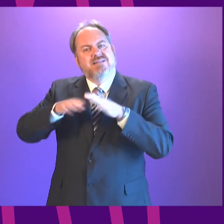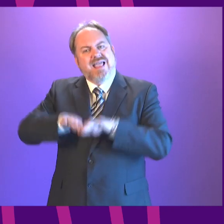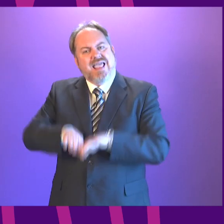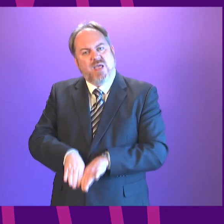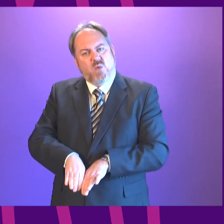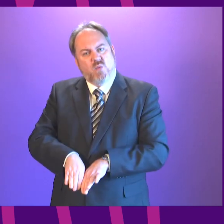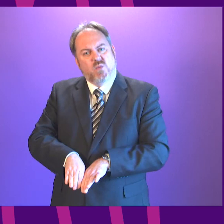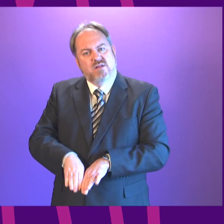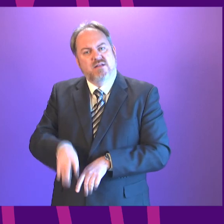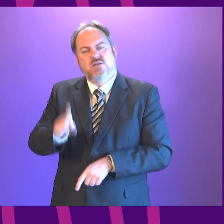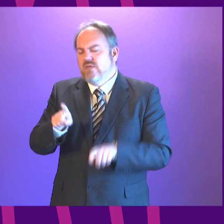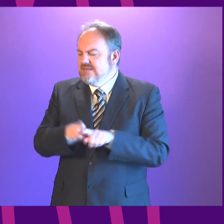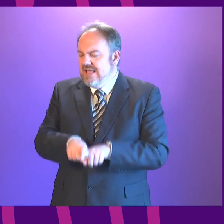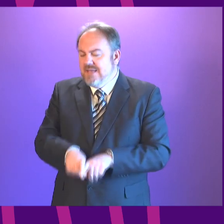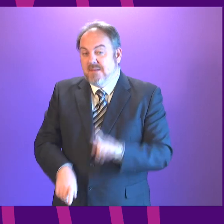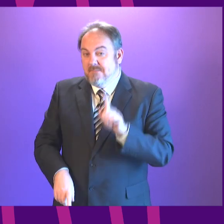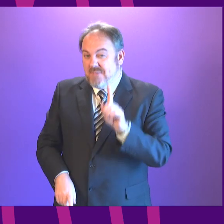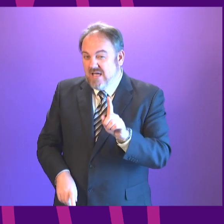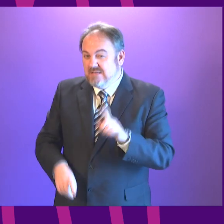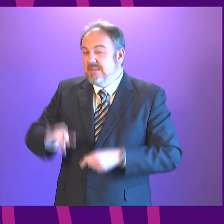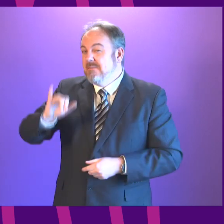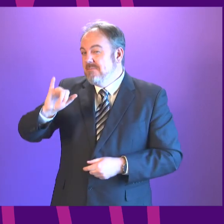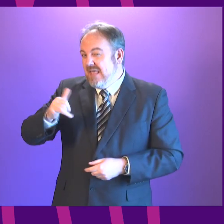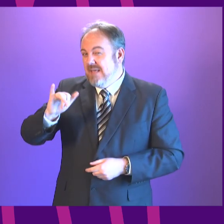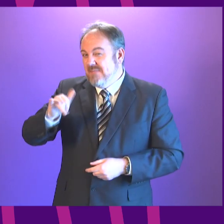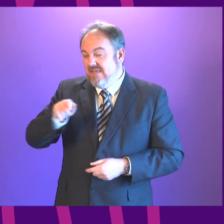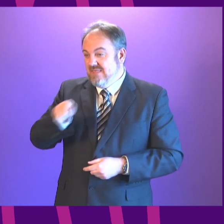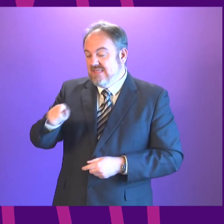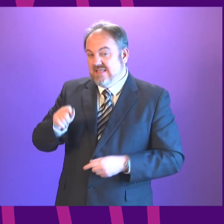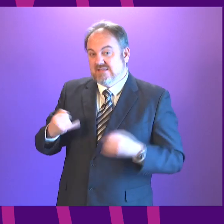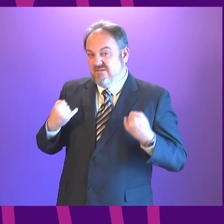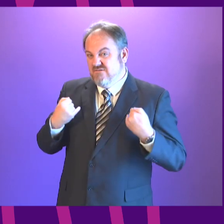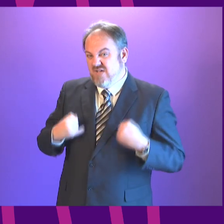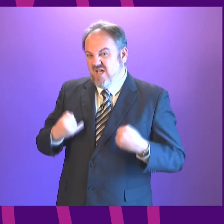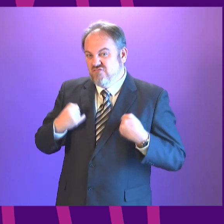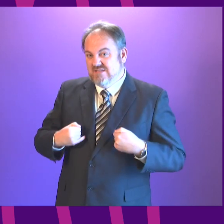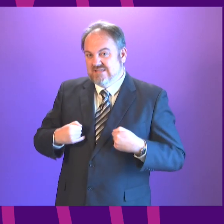However, it seems that we may be facing a virus that spreads much faster now than it